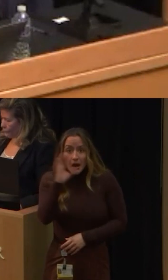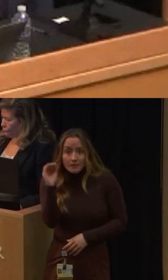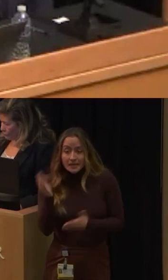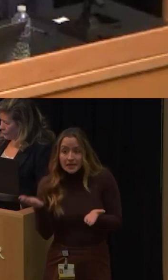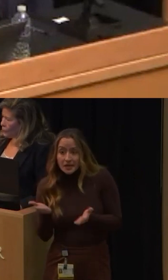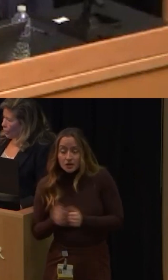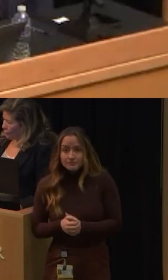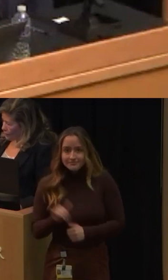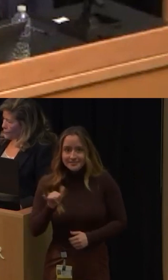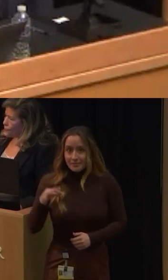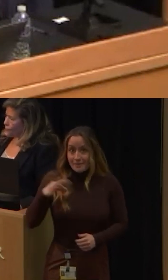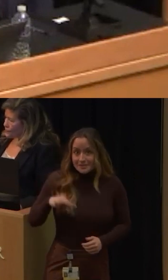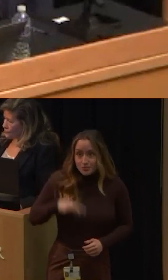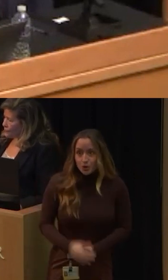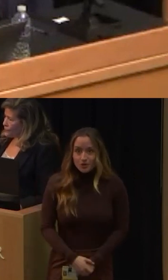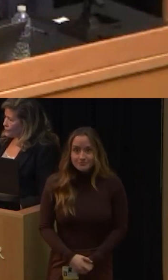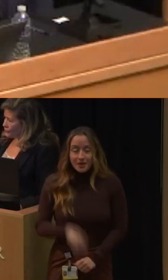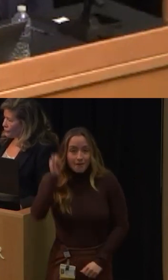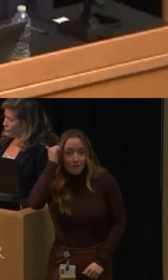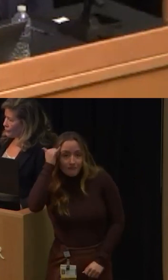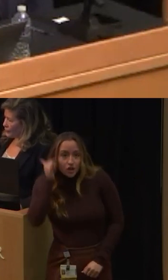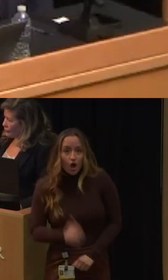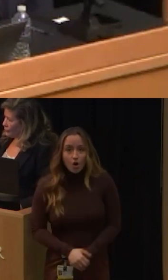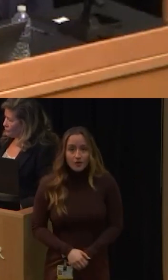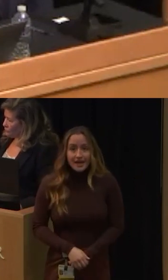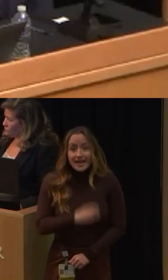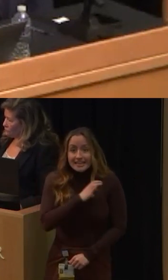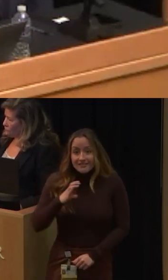So did Buffalo. So did Cleveland. We all had, you know, kind of the Detroit.